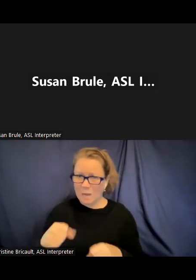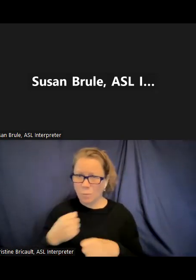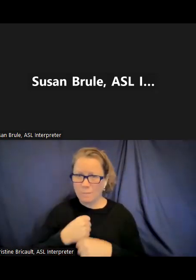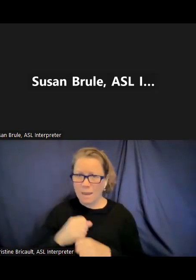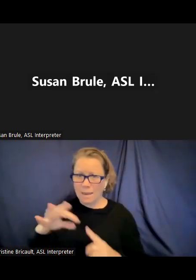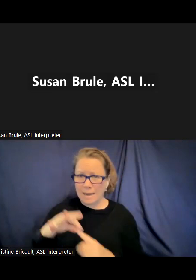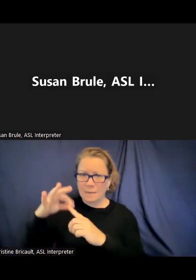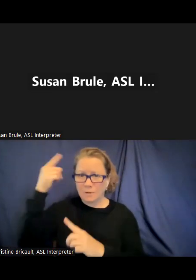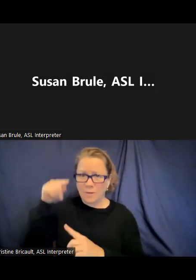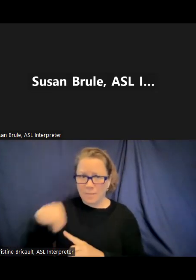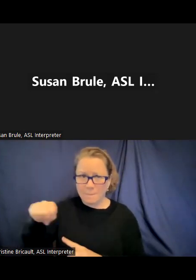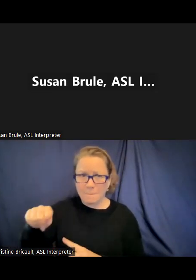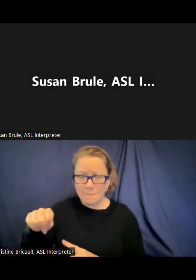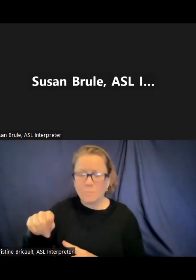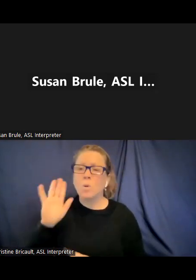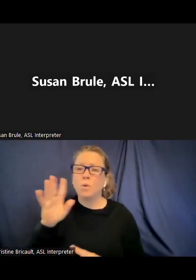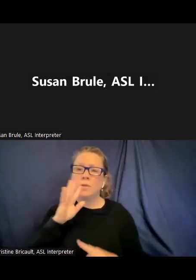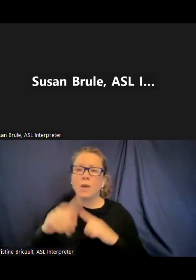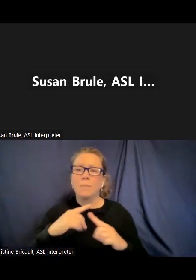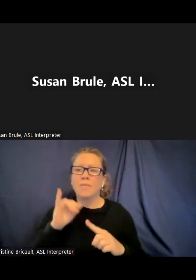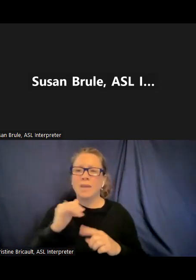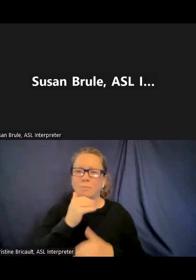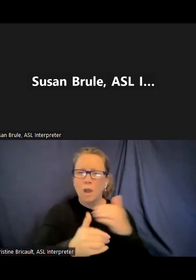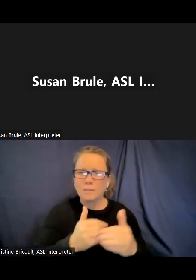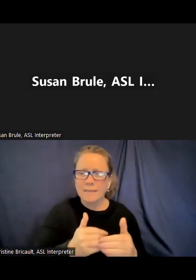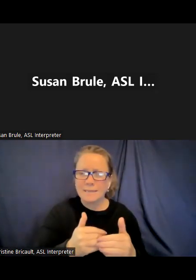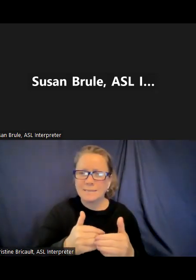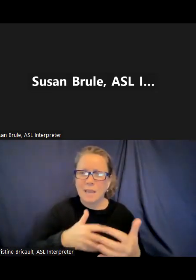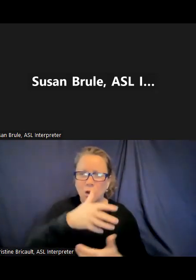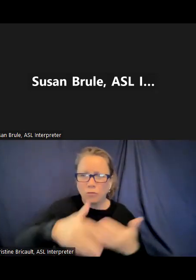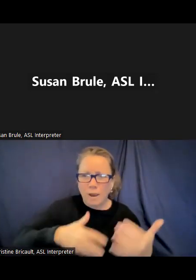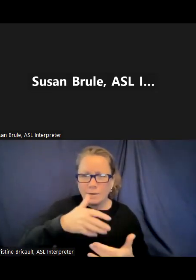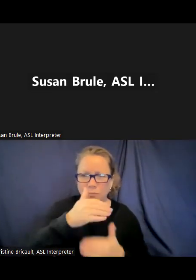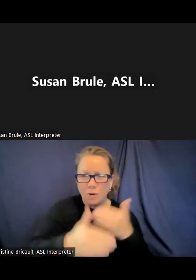And we're going to talk about the interactive process and how you're going to arrive at that decision, but